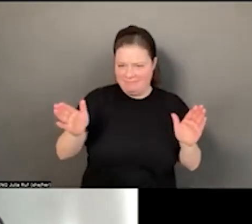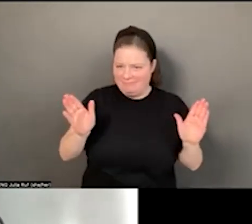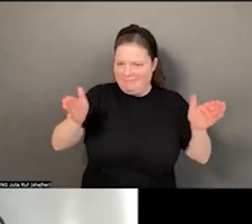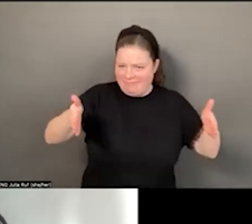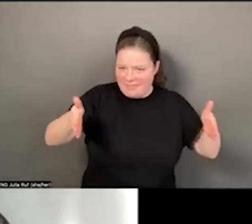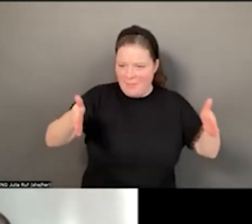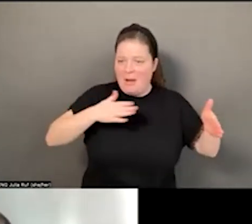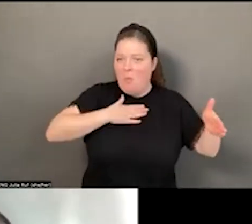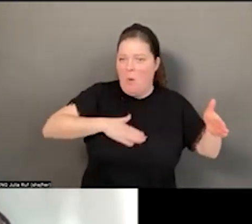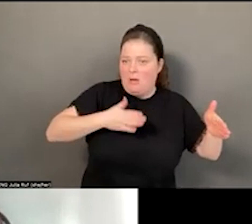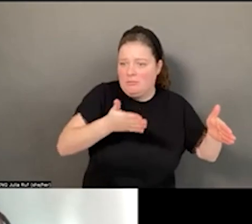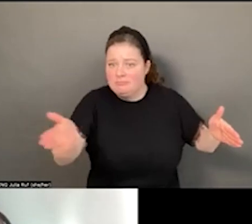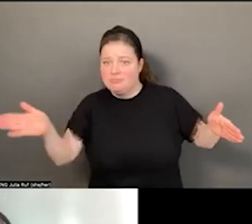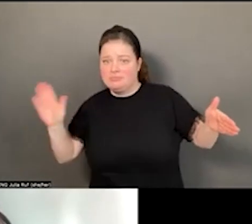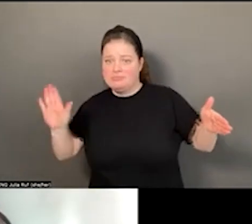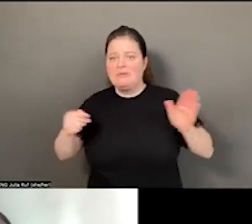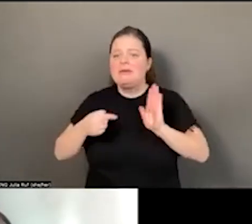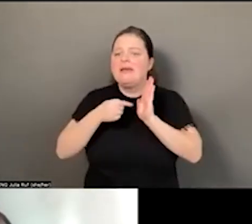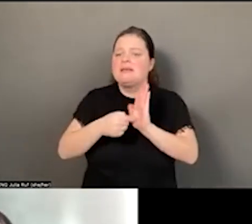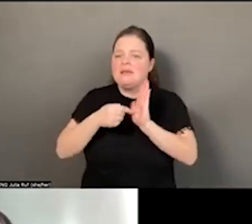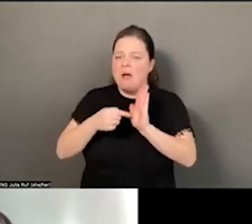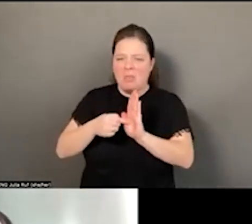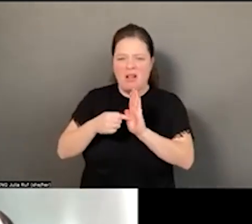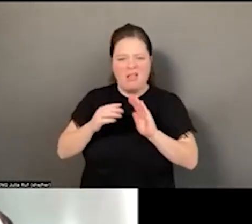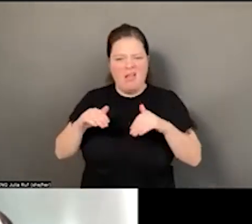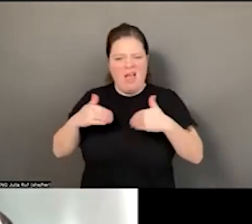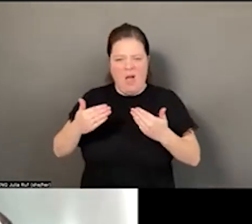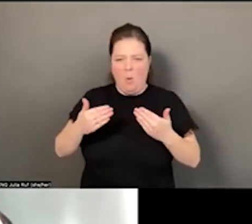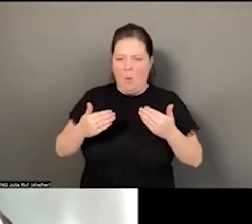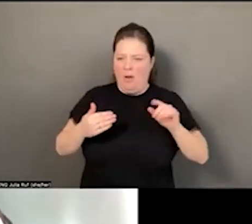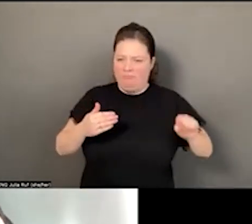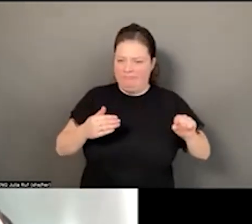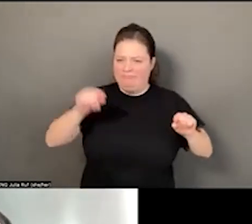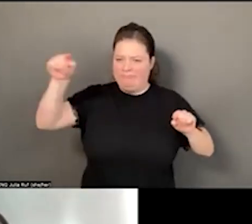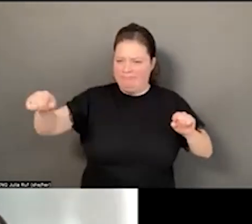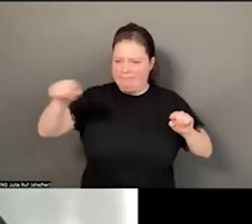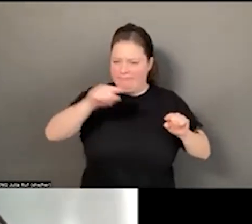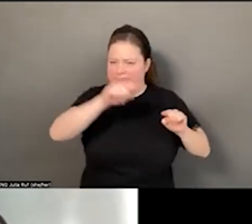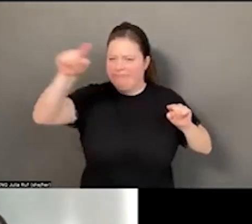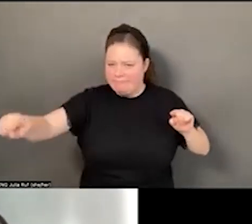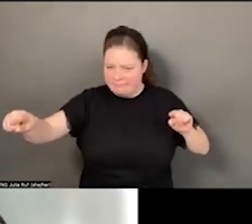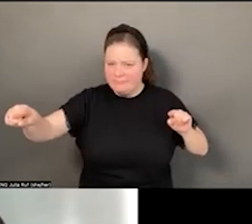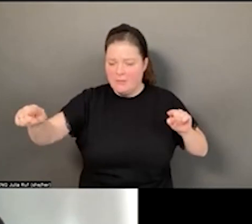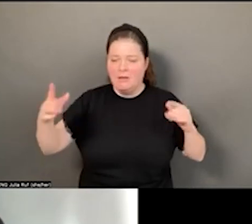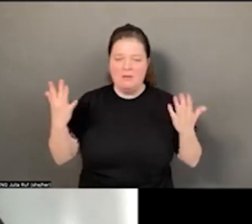so many people with invisible disabilities, sometimes they struggle to get assistance in stations or in airports.